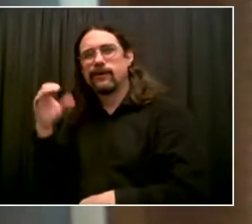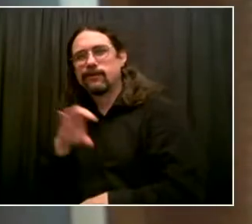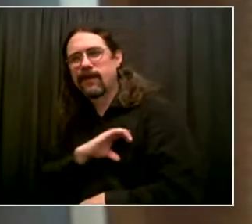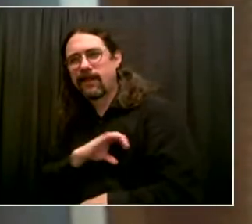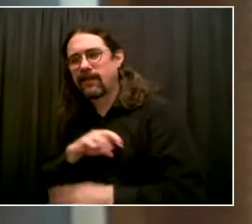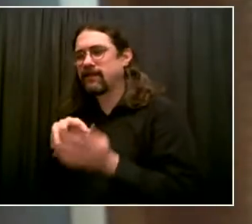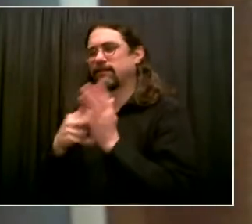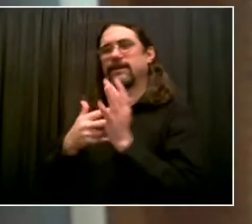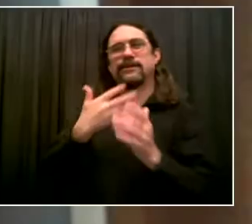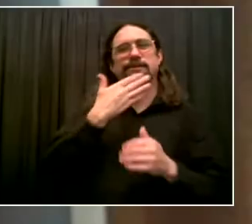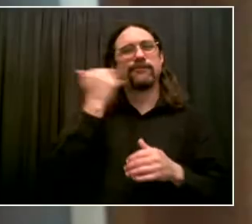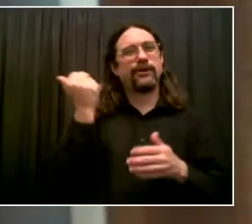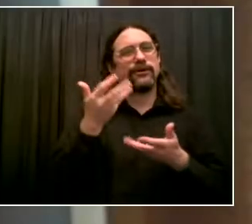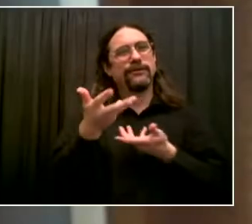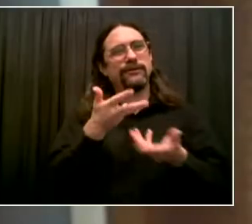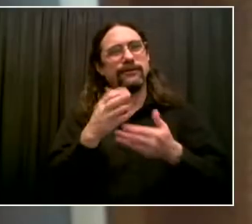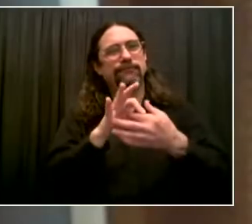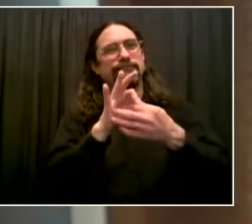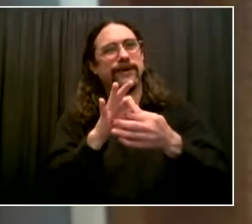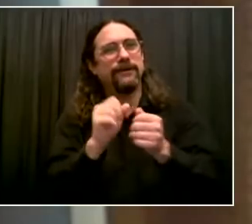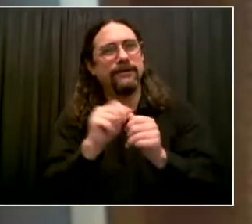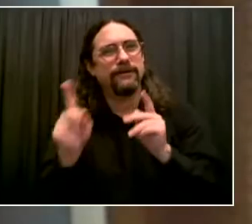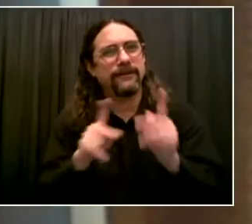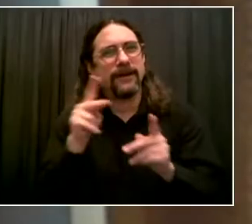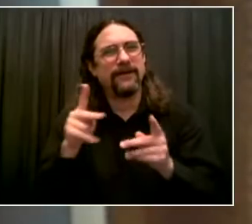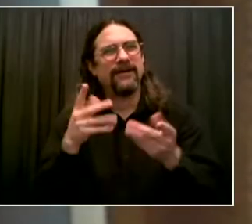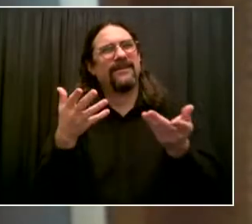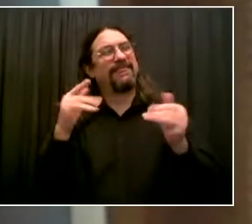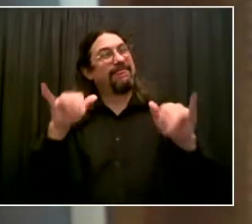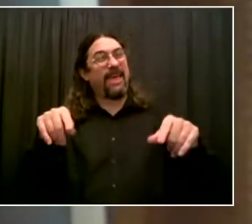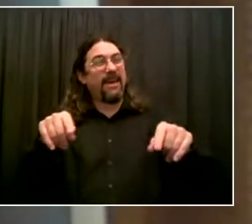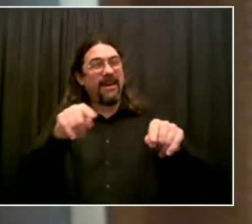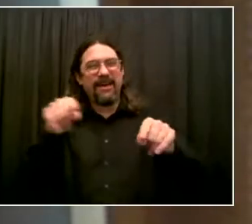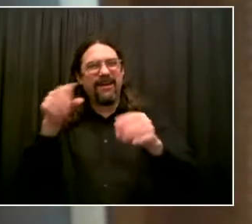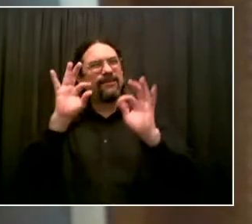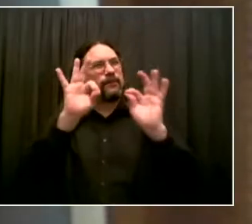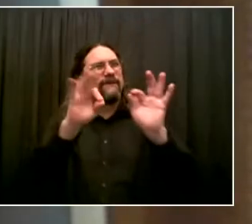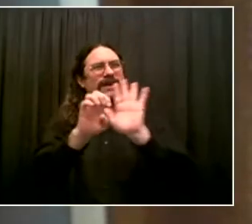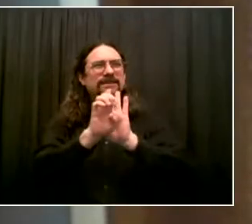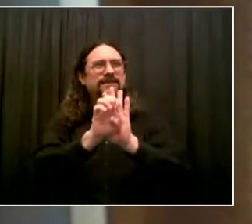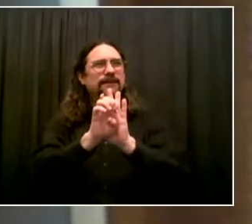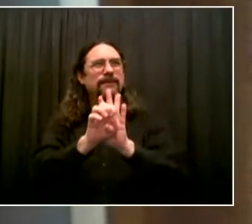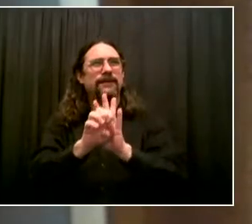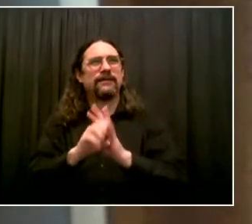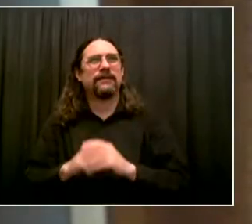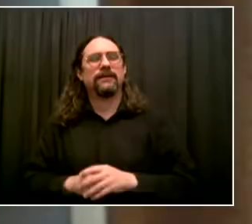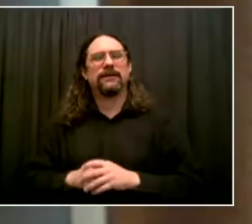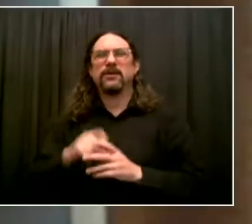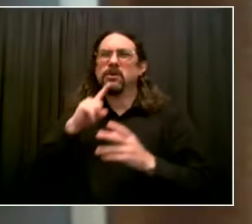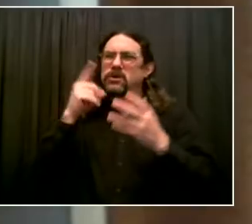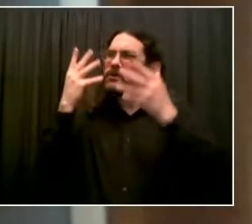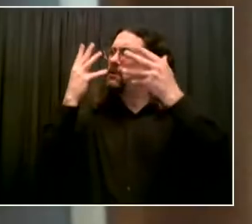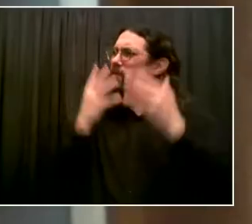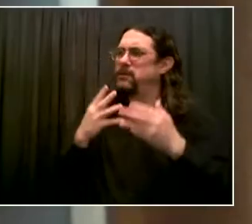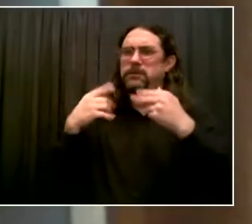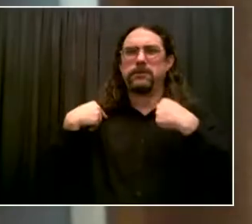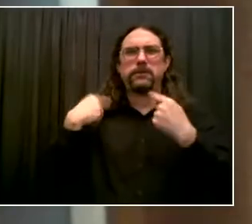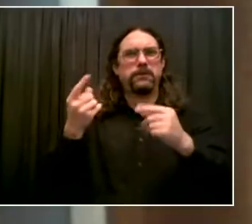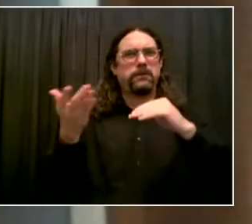COMMUNITY REDEFINED. MY DISTRICT IS ONE OF THE MOST HARDEST HIT WITH THE CORONAVIRUS PANDEMIC AND CERTAINLY HAS NOT